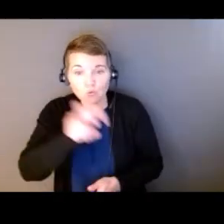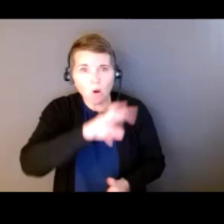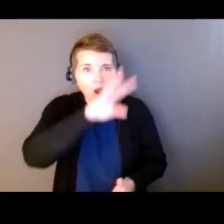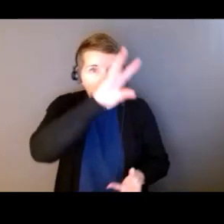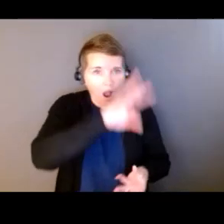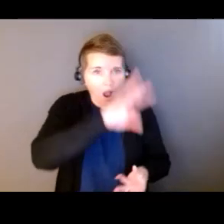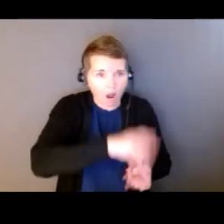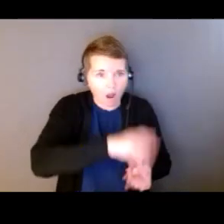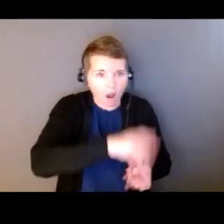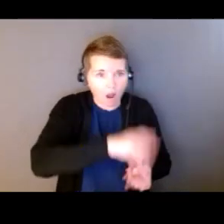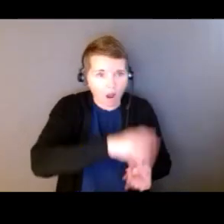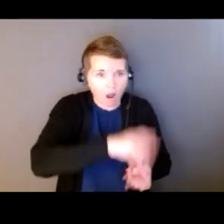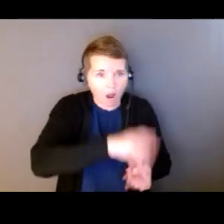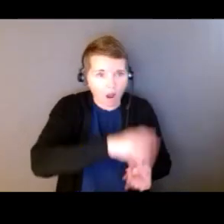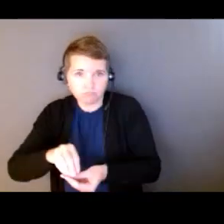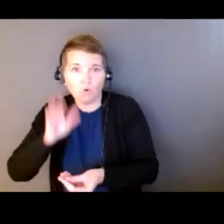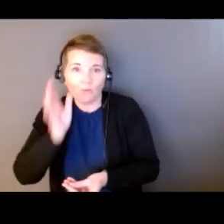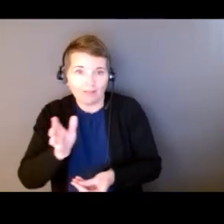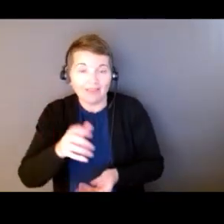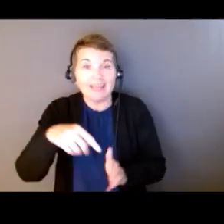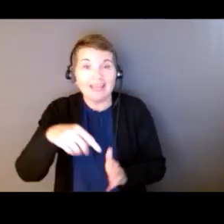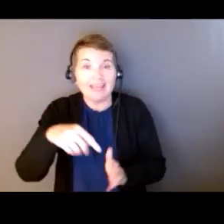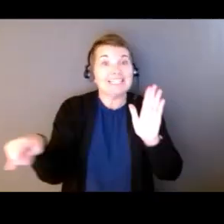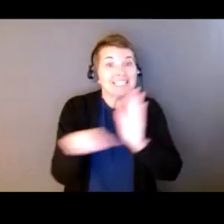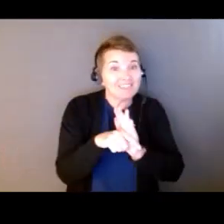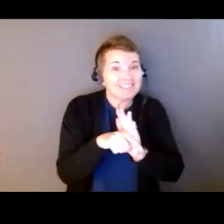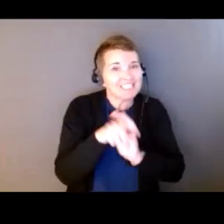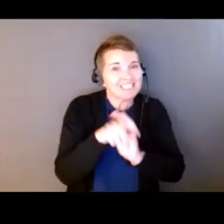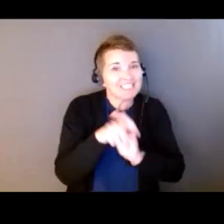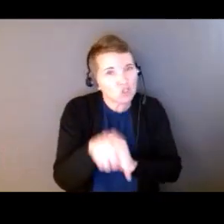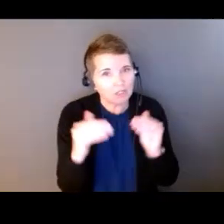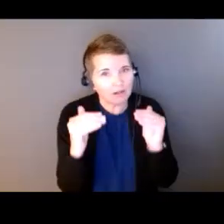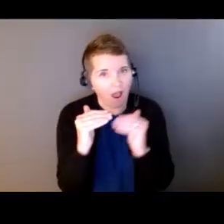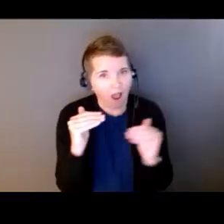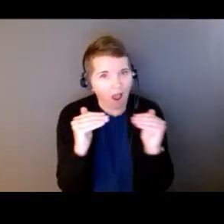should remain at zero if the budget exercise has been done correctly.